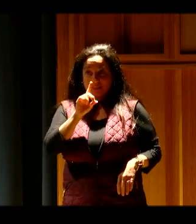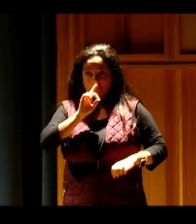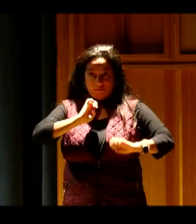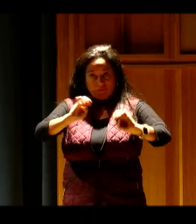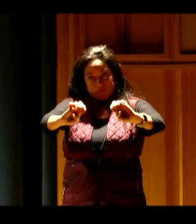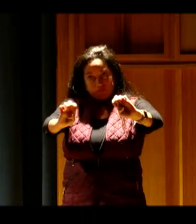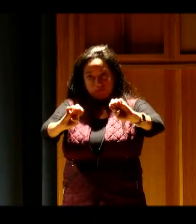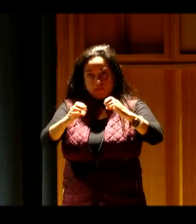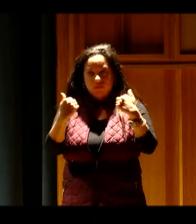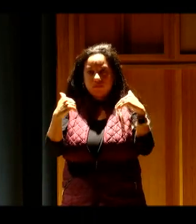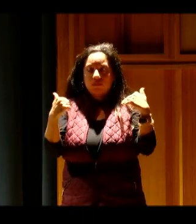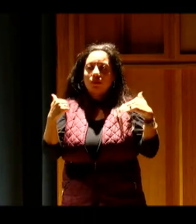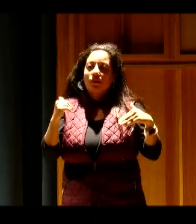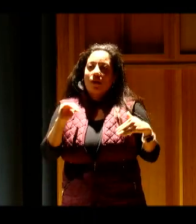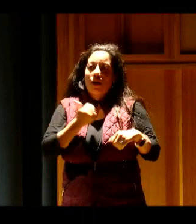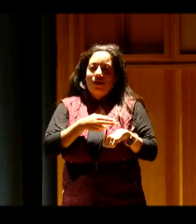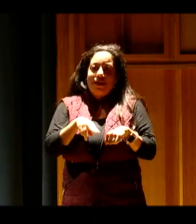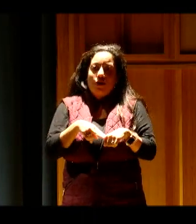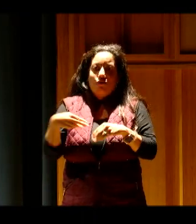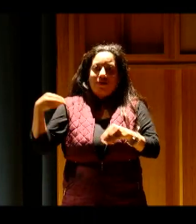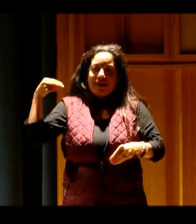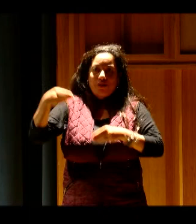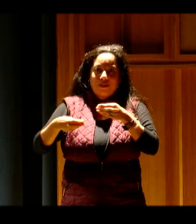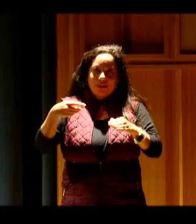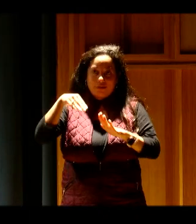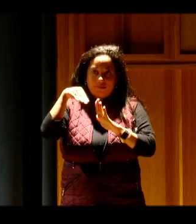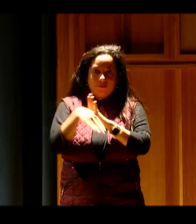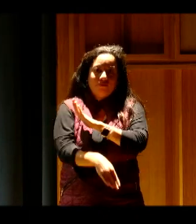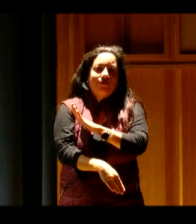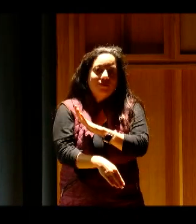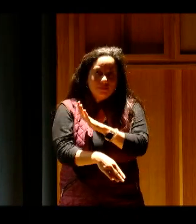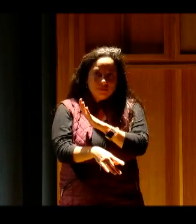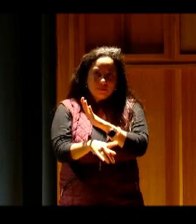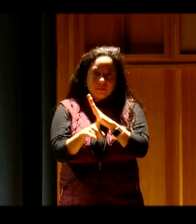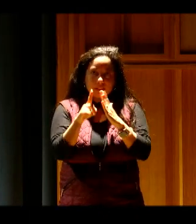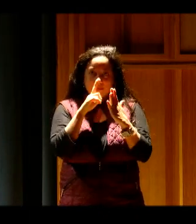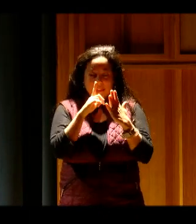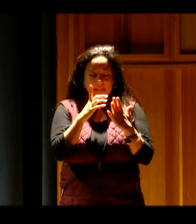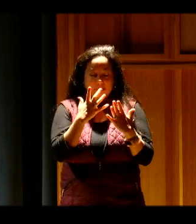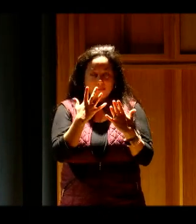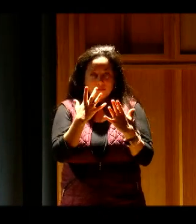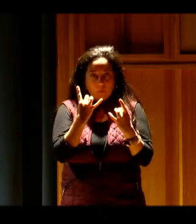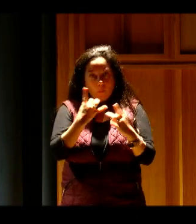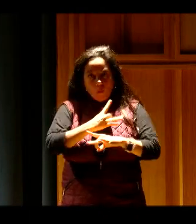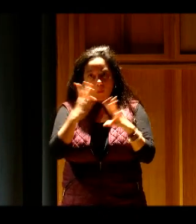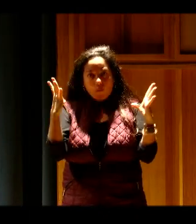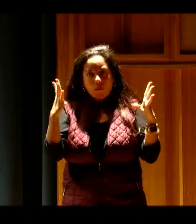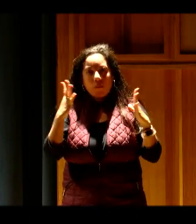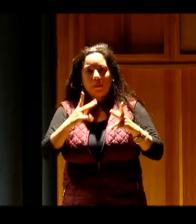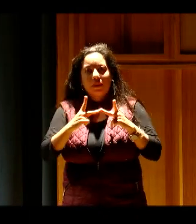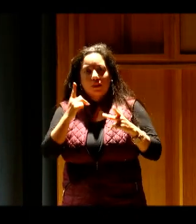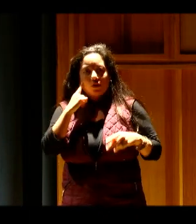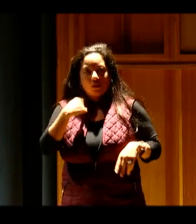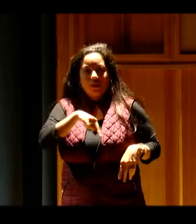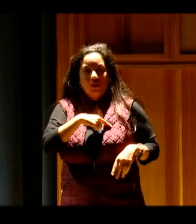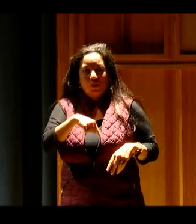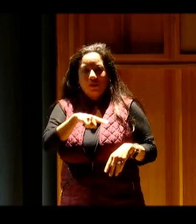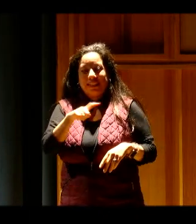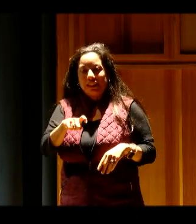as our natural heritage plunges, it's a desperate place for us. We need to re-wild everything our land,